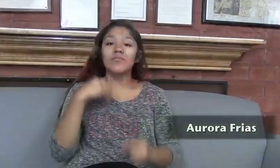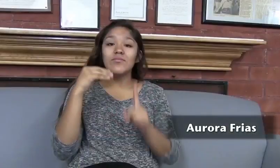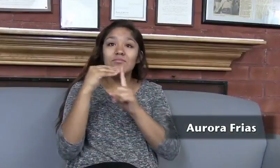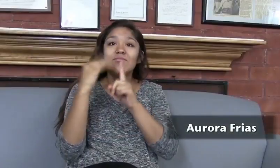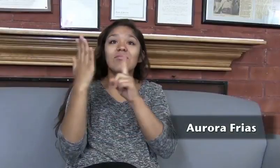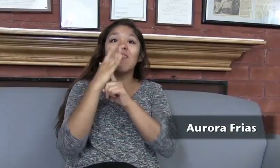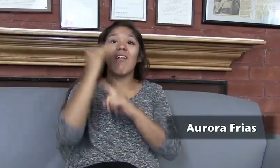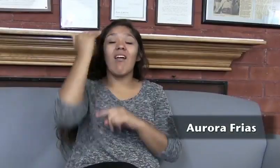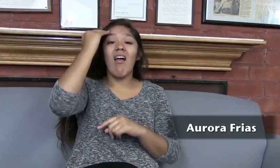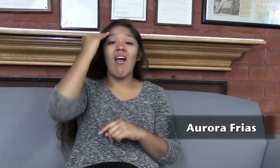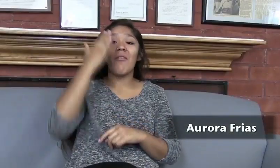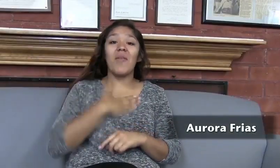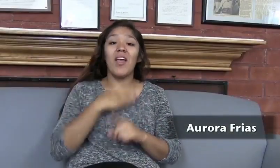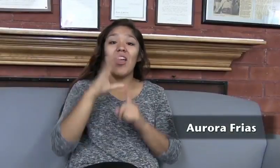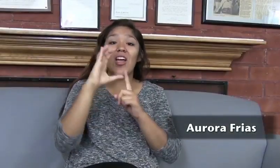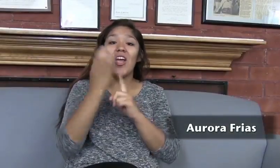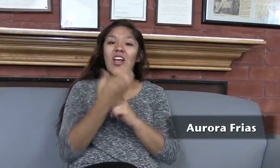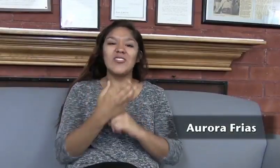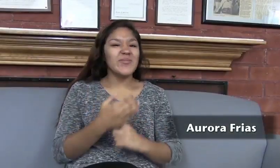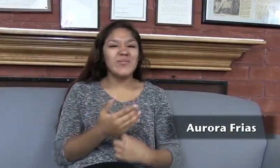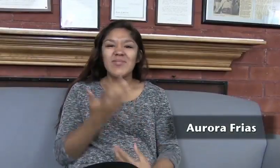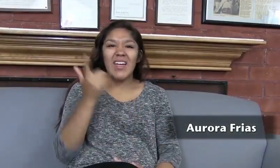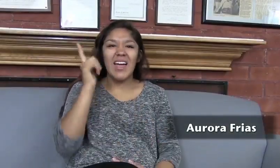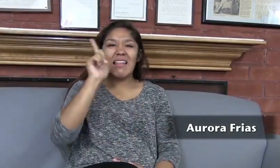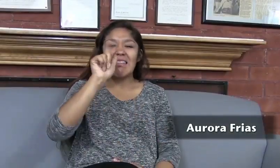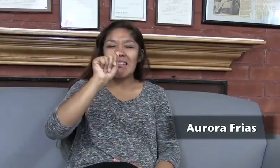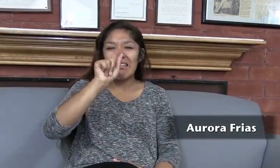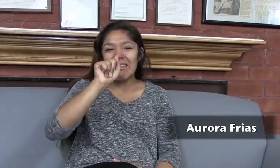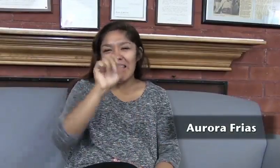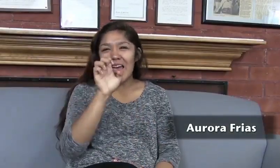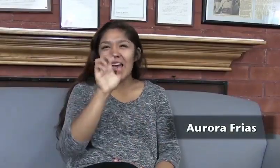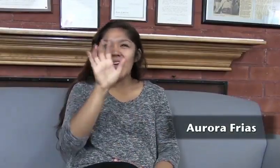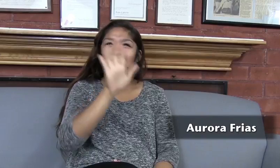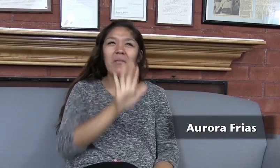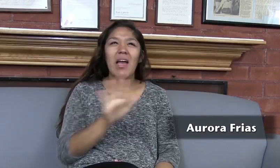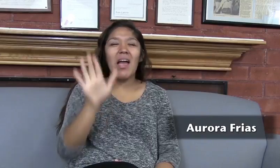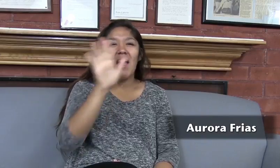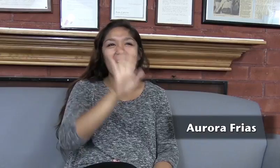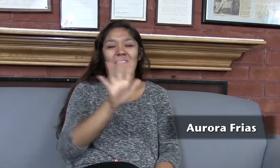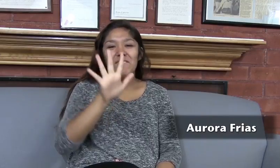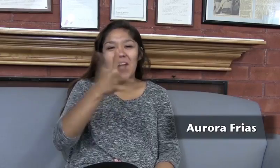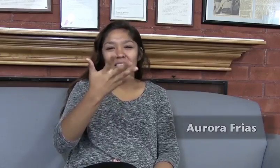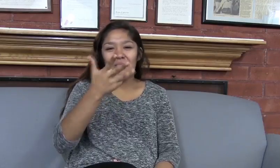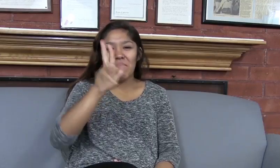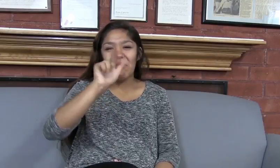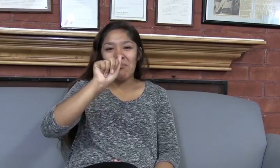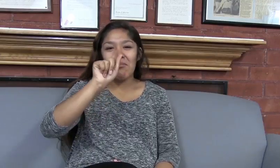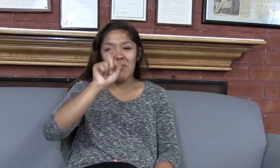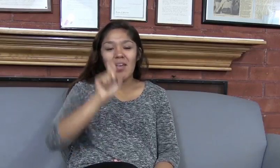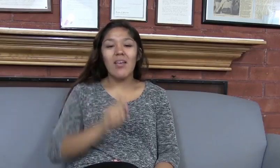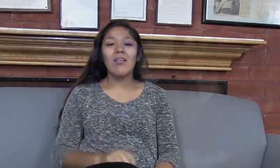Aurora Frias: I new nothing about my culture until very late, around 5th grade.